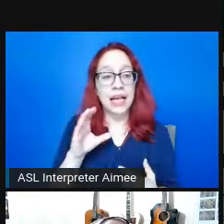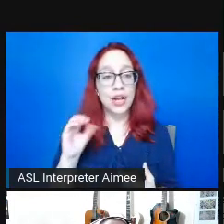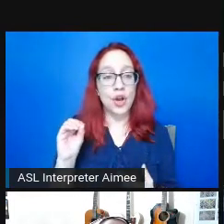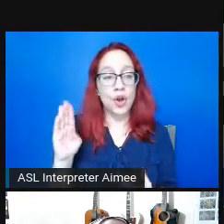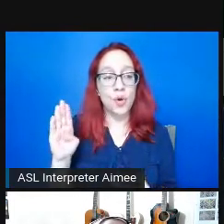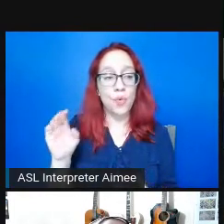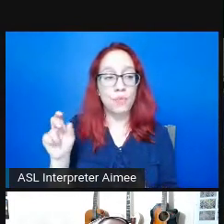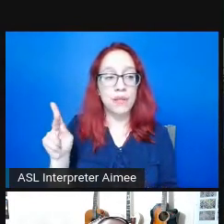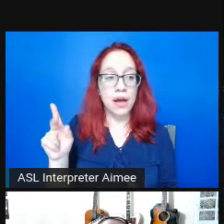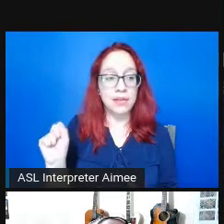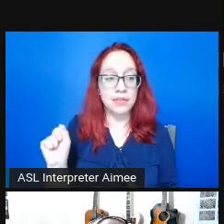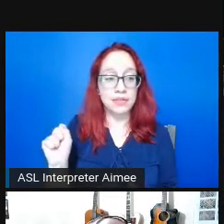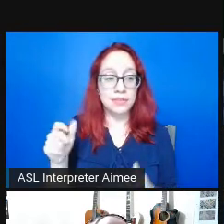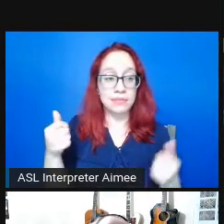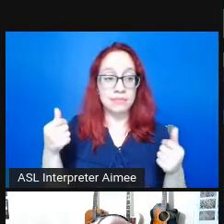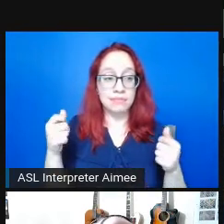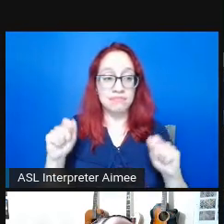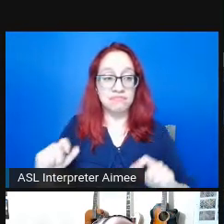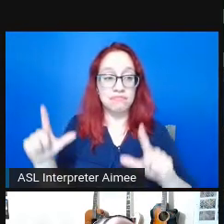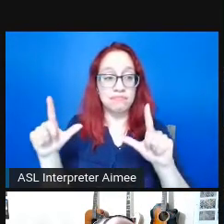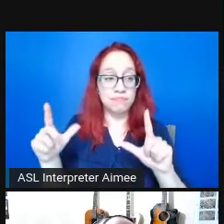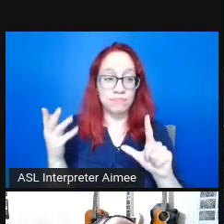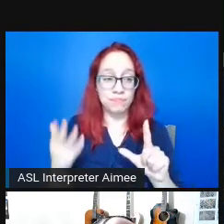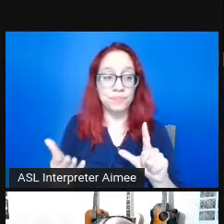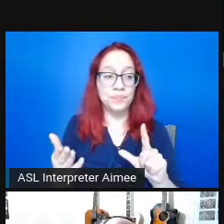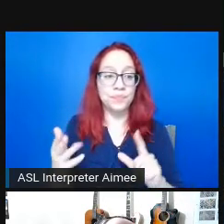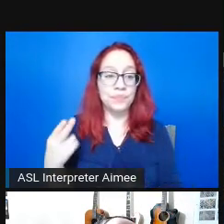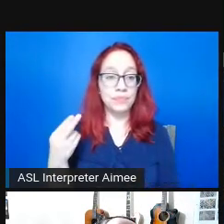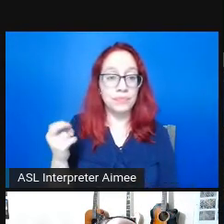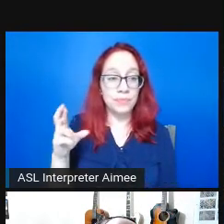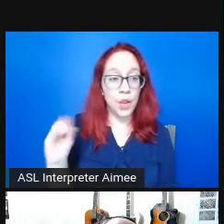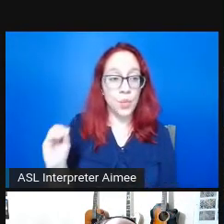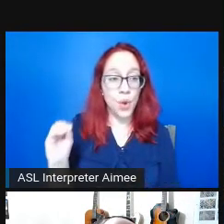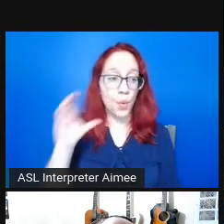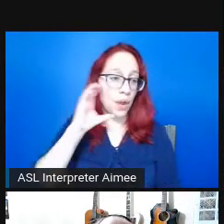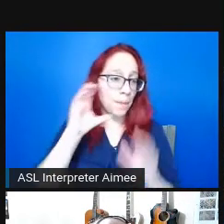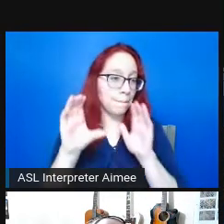Now the first one I've got is a hero image. Where's my notes again?